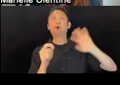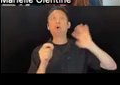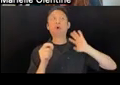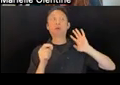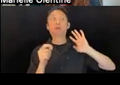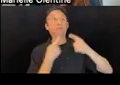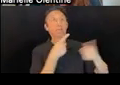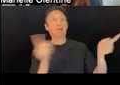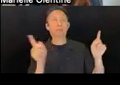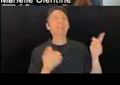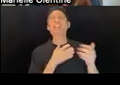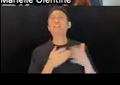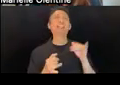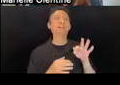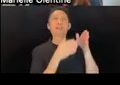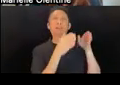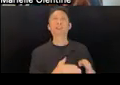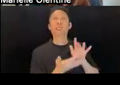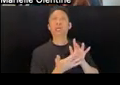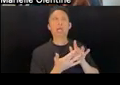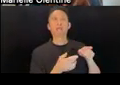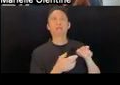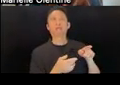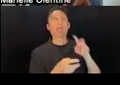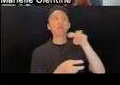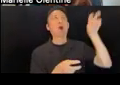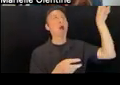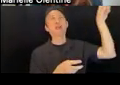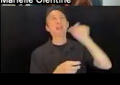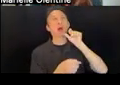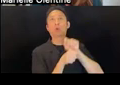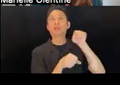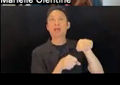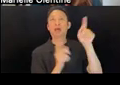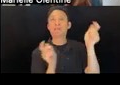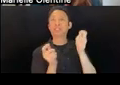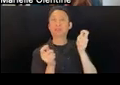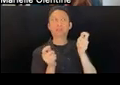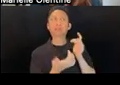screenings. Stick around afterwards, talk to people.